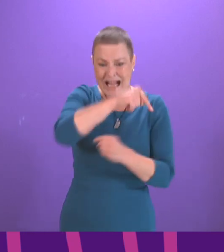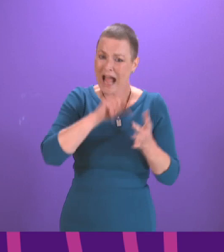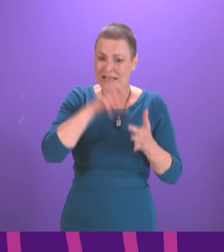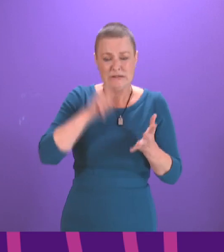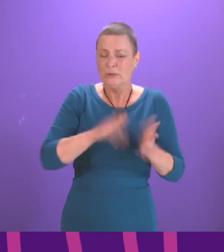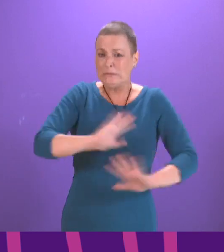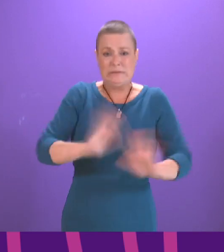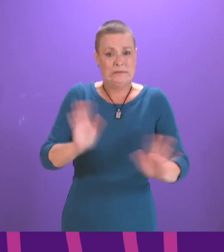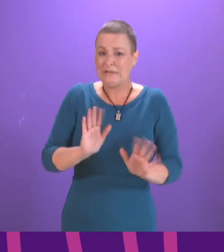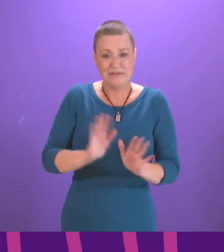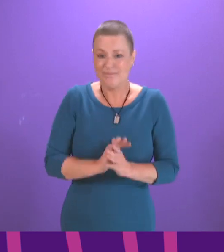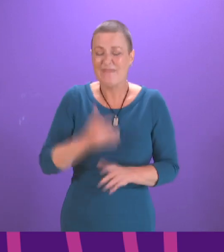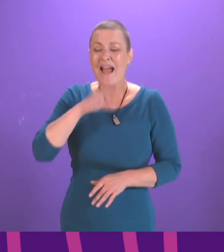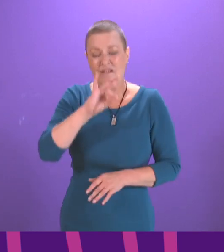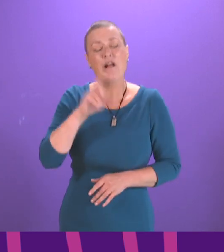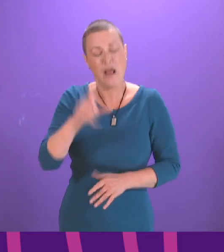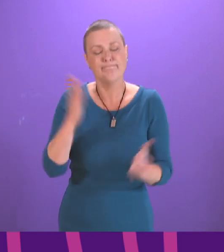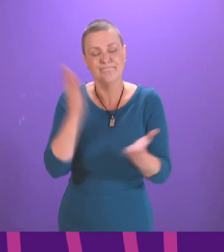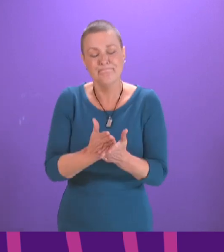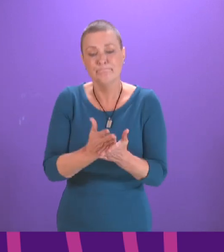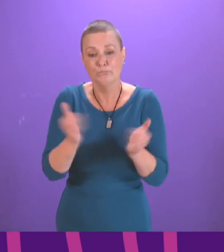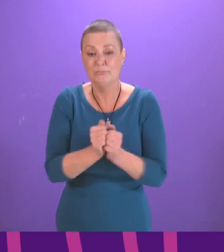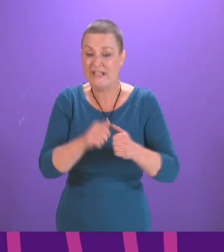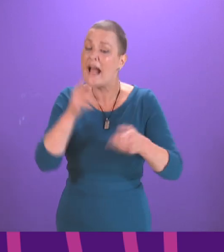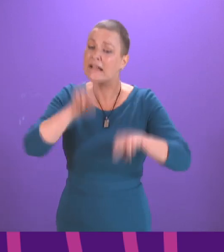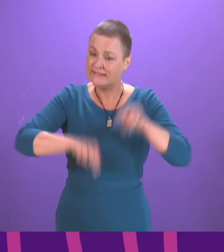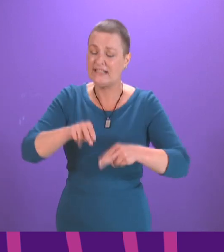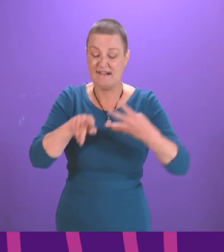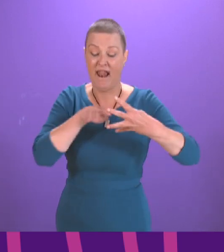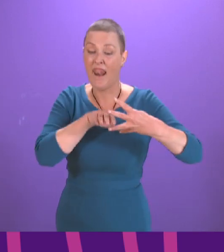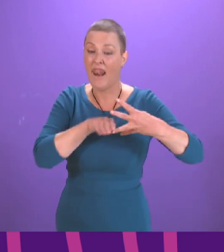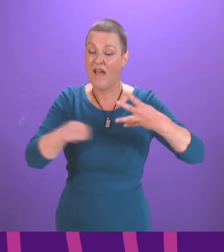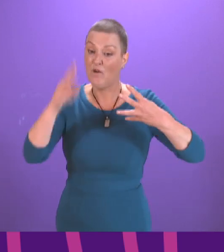care unit capacity. Inverclyde has therefore been assessed as level 3, along with East